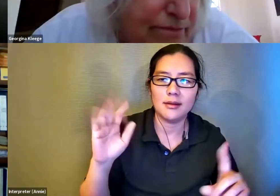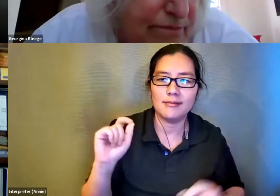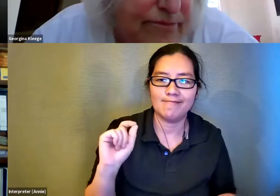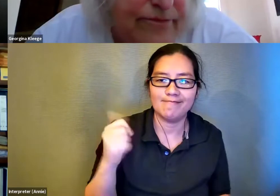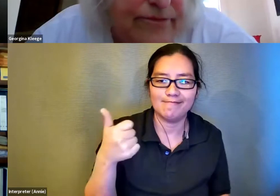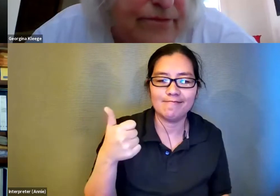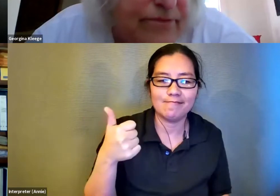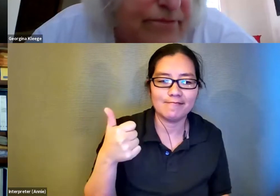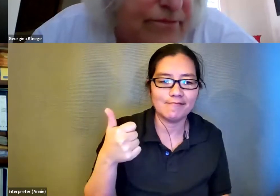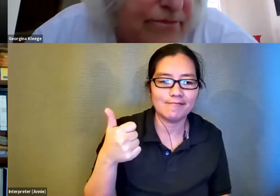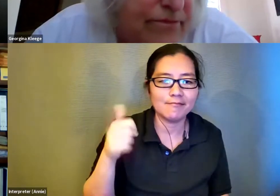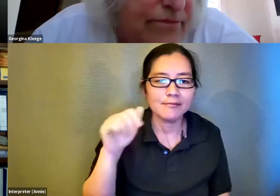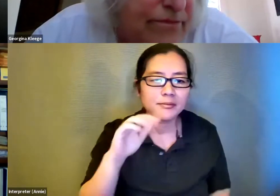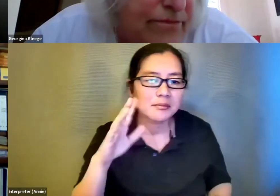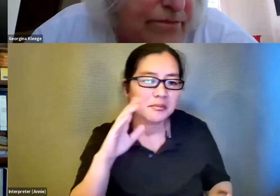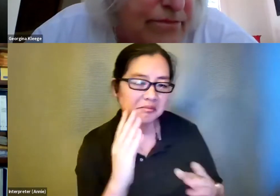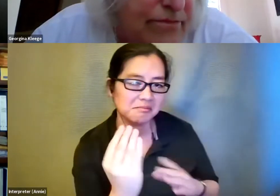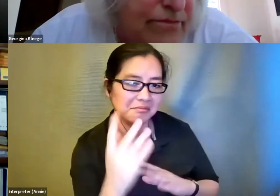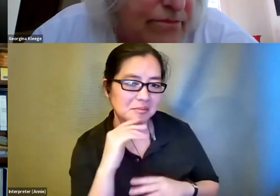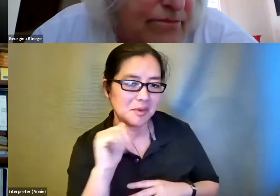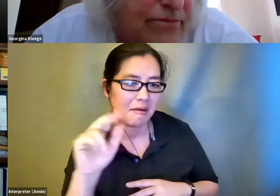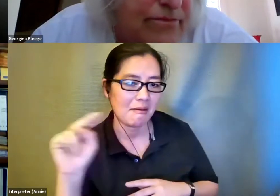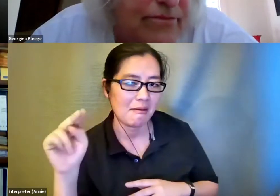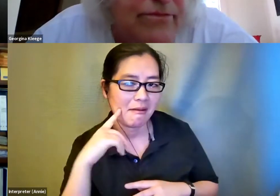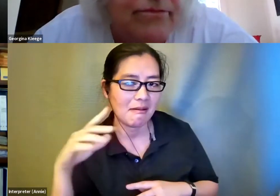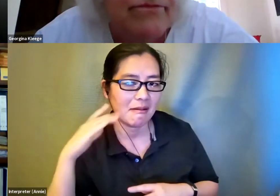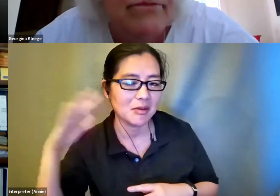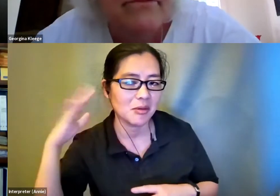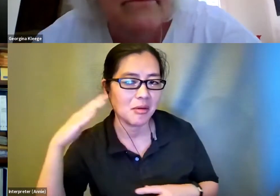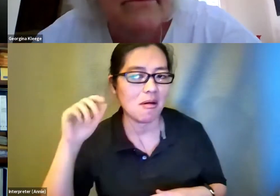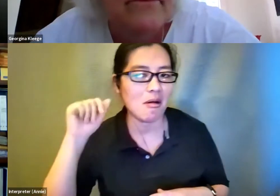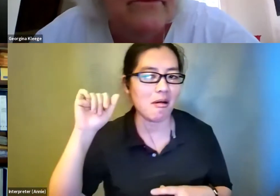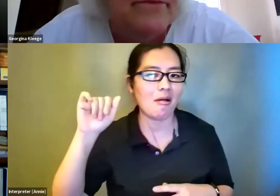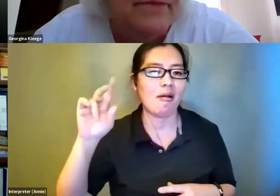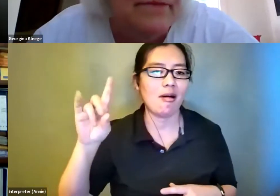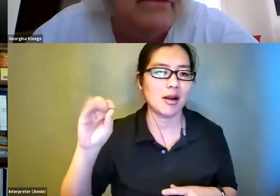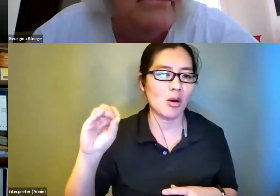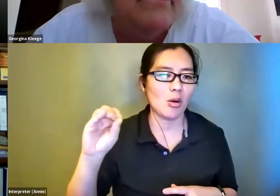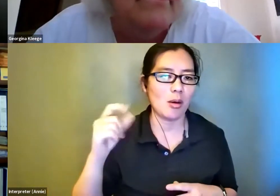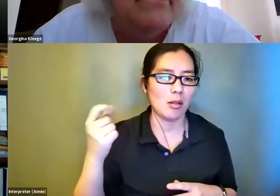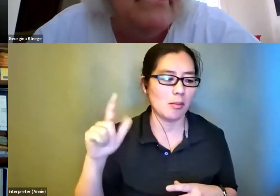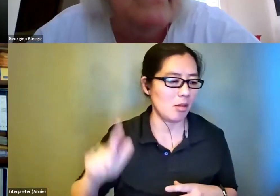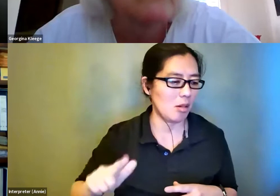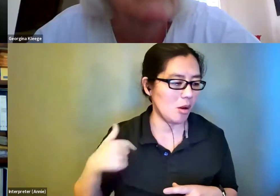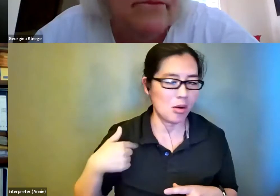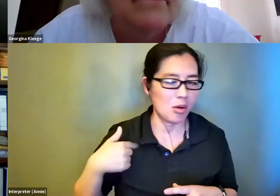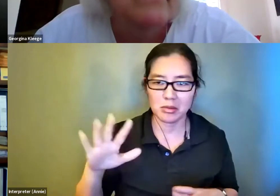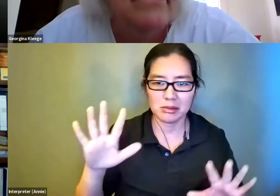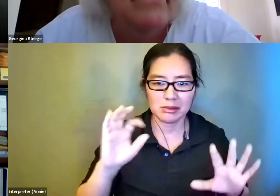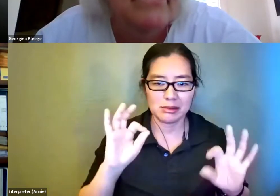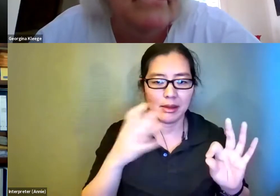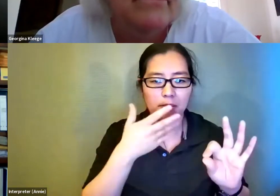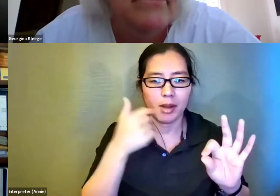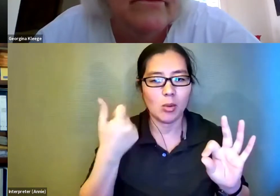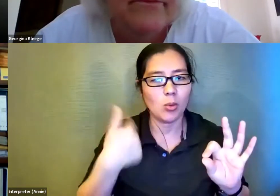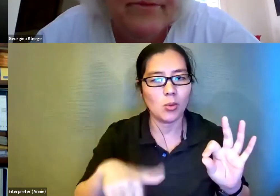Ann, you are a little faint. If you could be louder. Thank you. Ann Cunningham: Sorry about that.